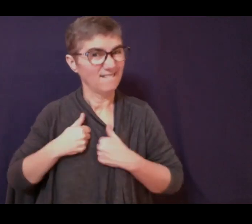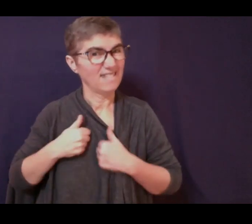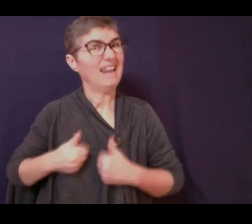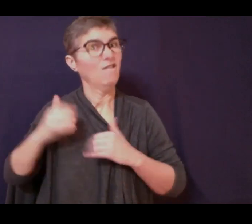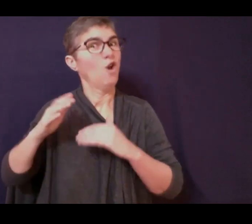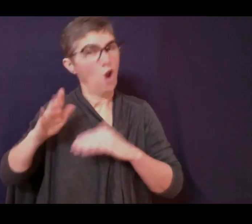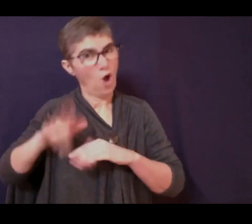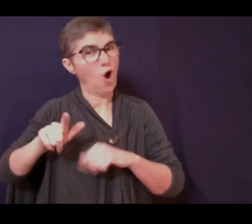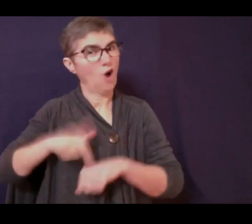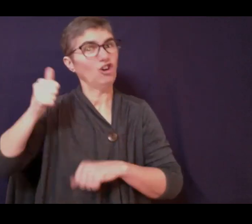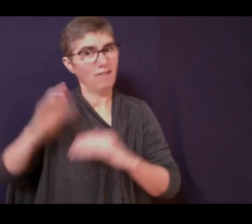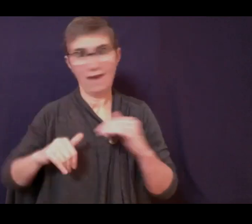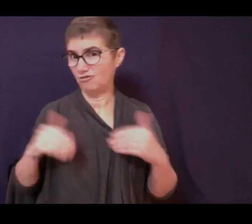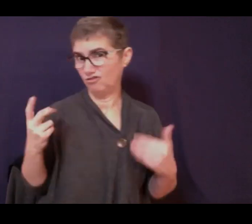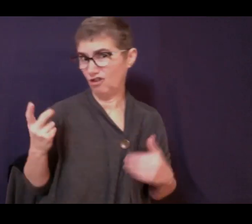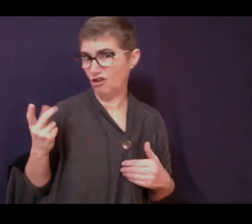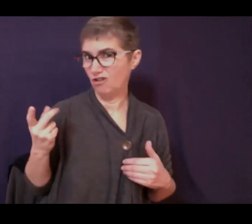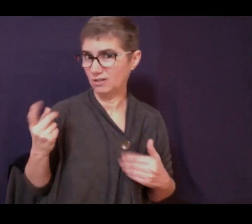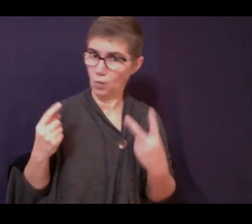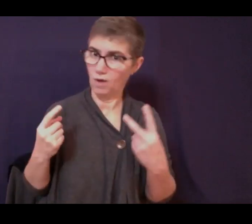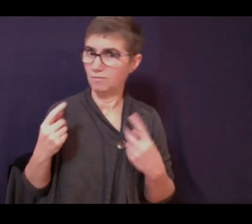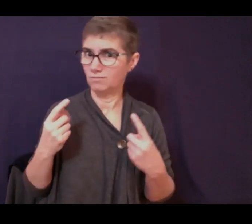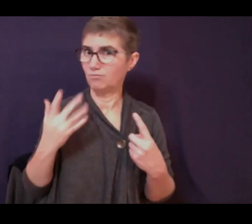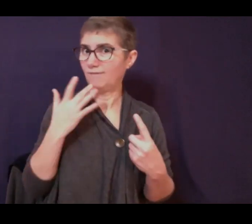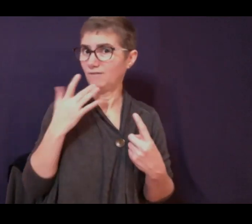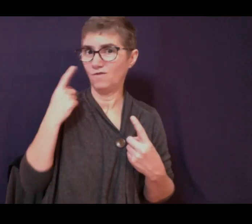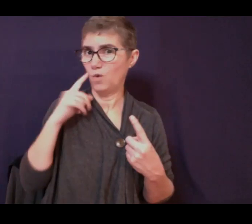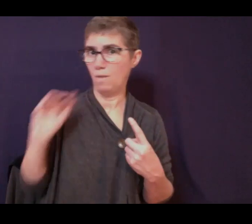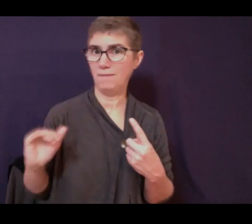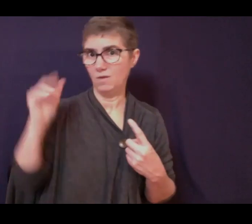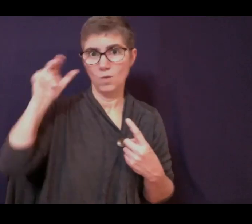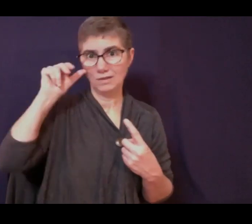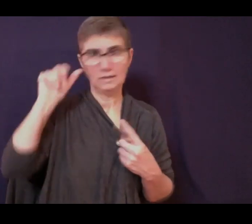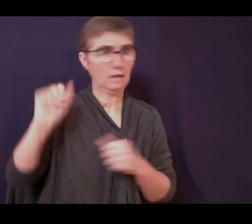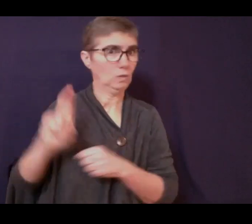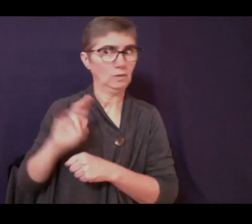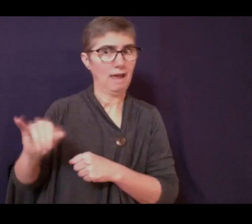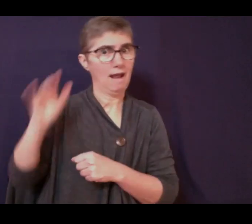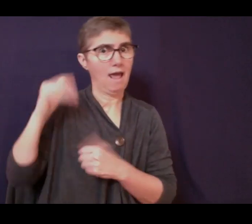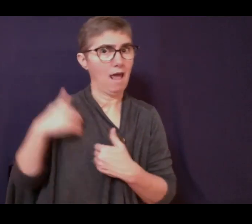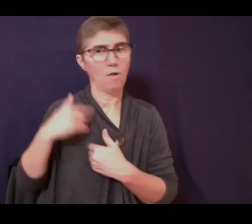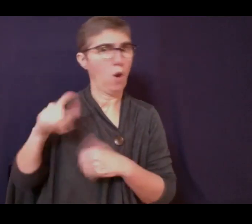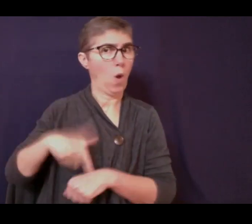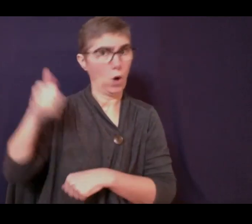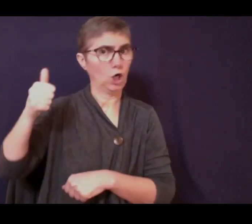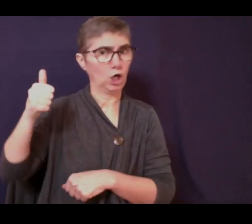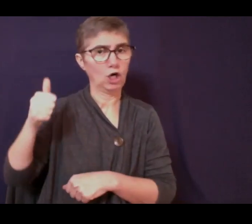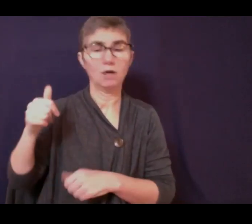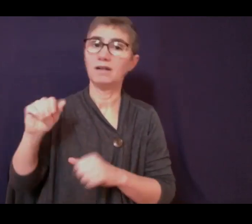you can use the same animal for a longer period of time they can be stronger they can sometimes if